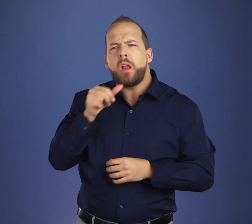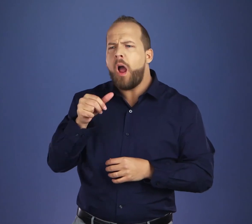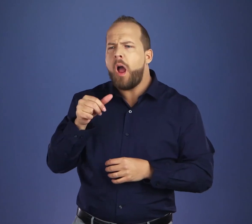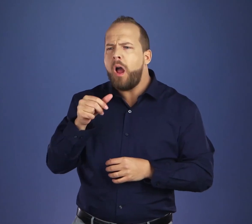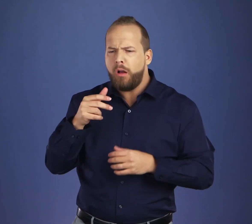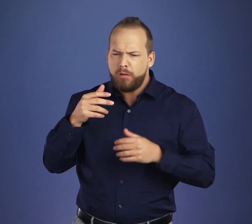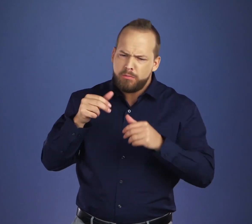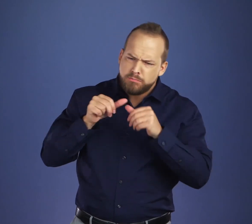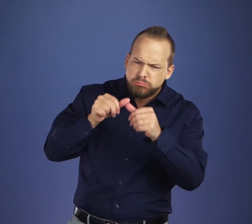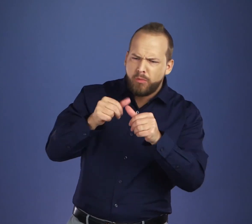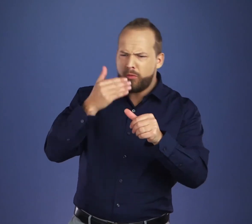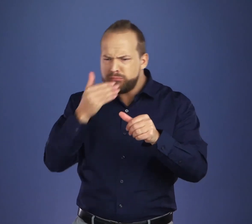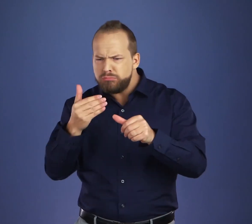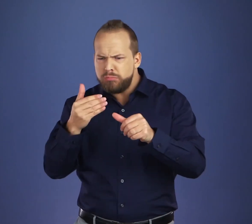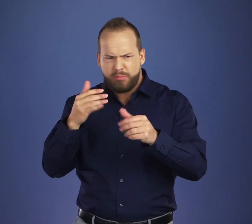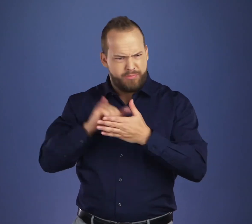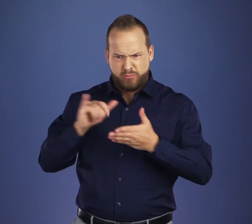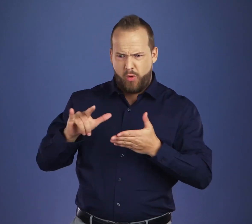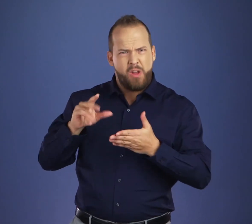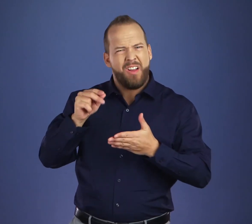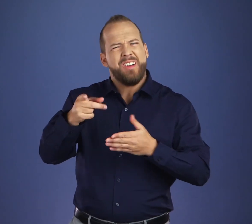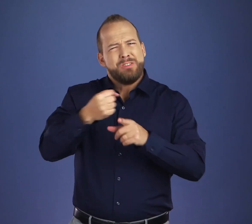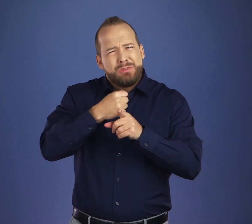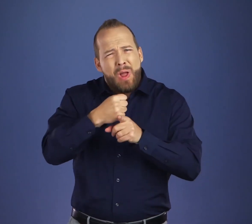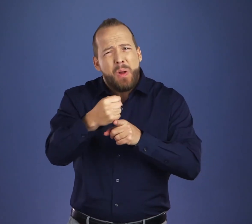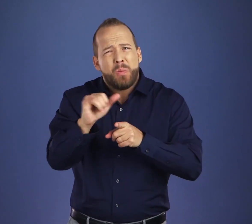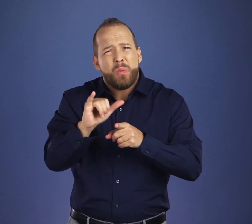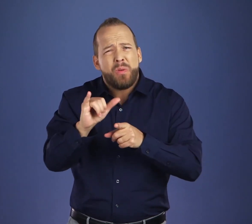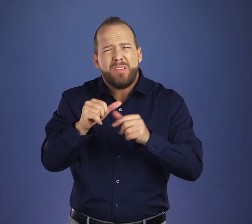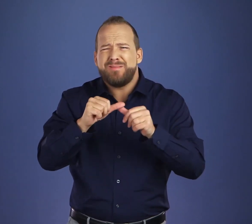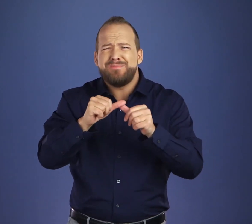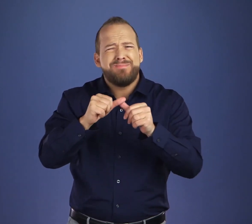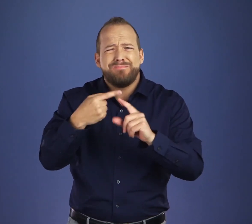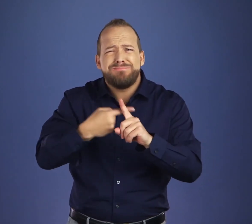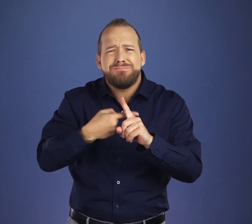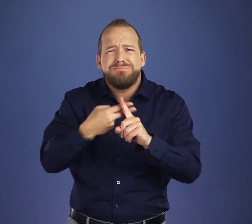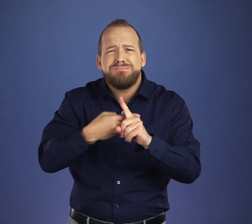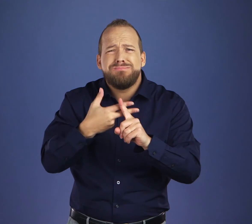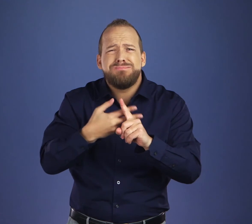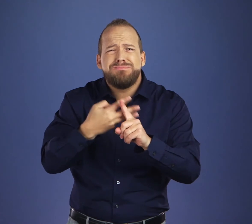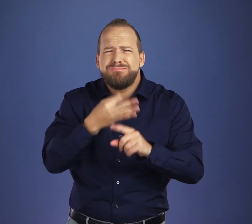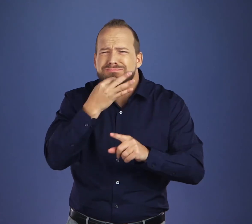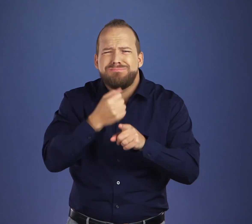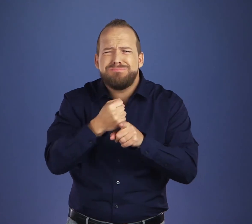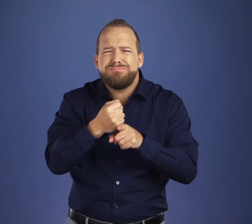Ed not only stayed, he stayed sober — month after month.